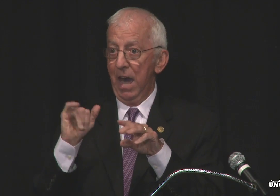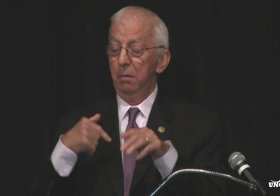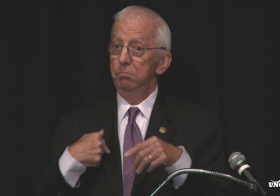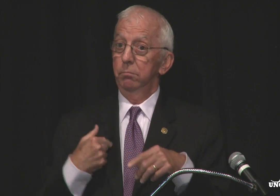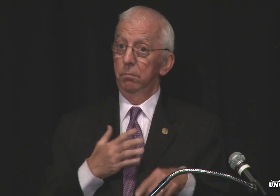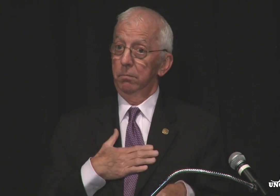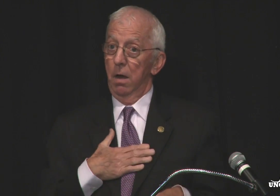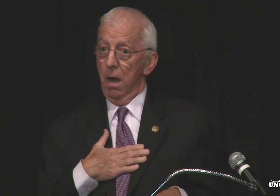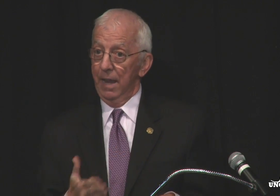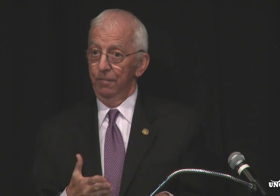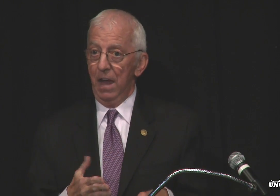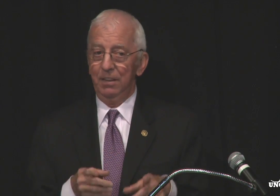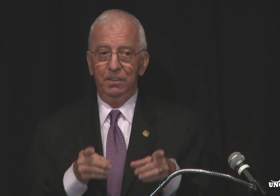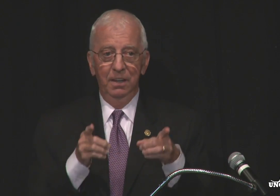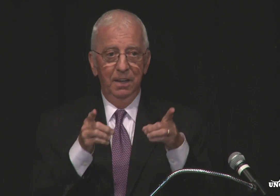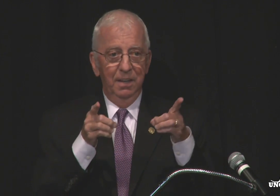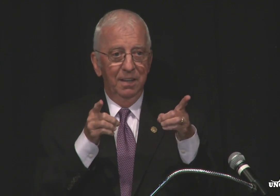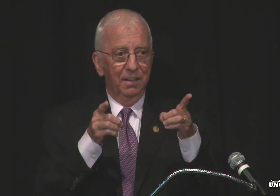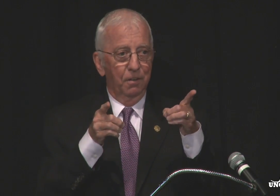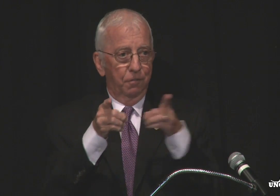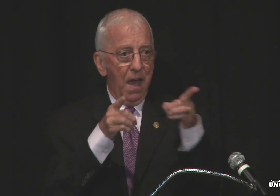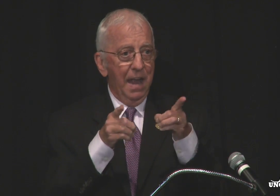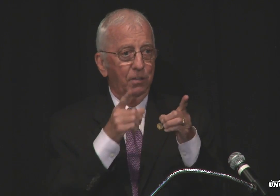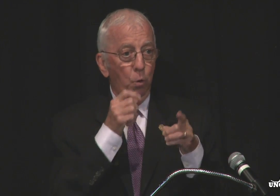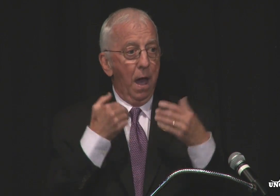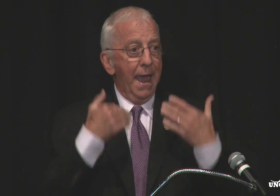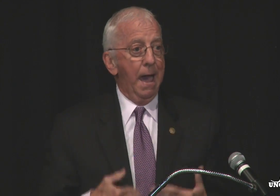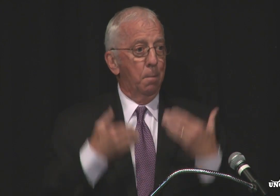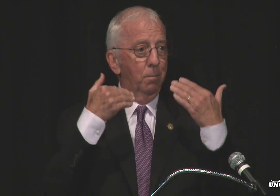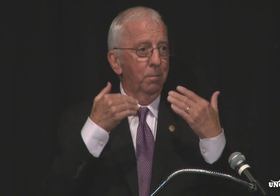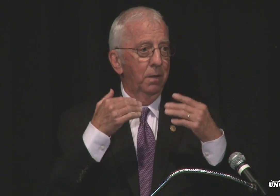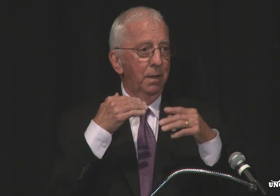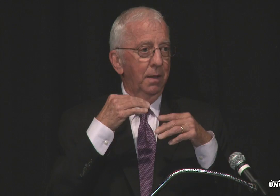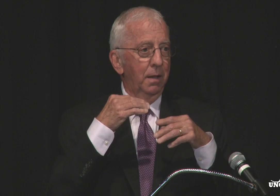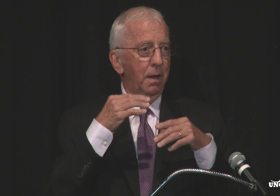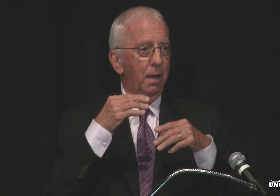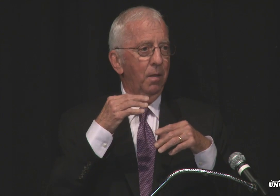that I confess, defines who I am.